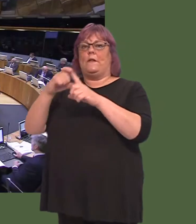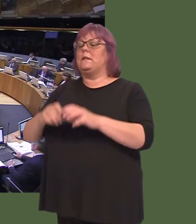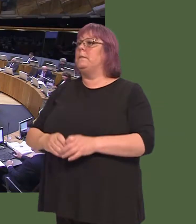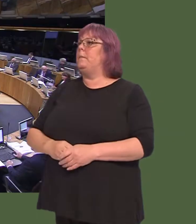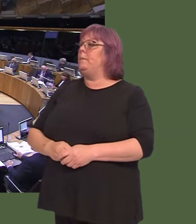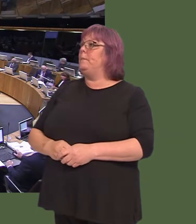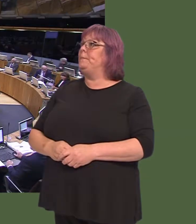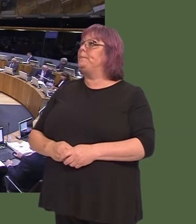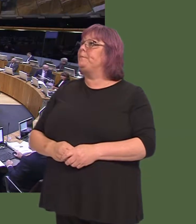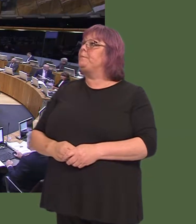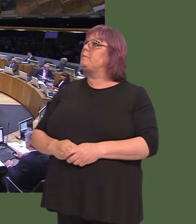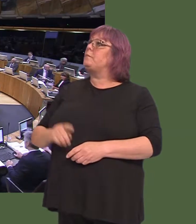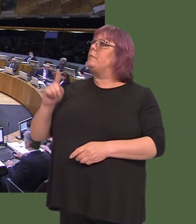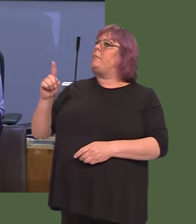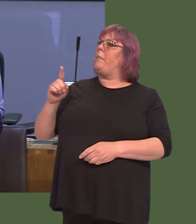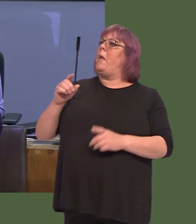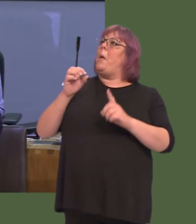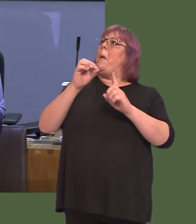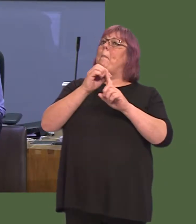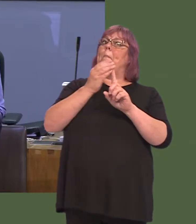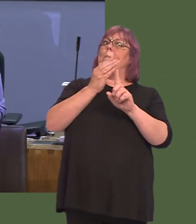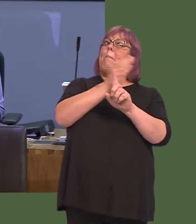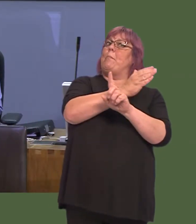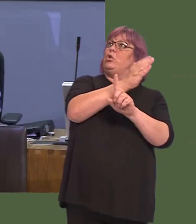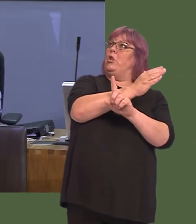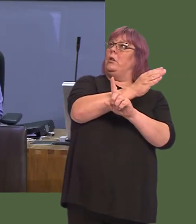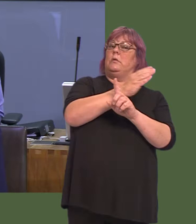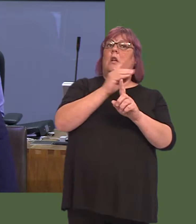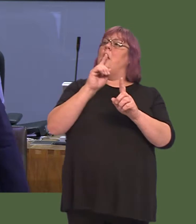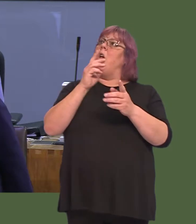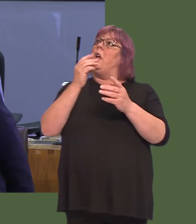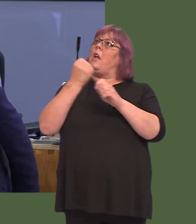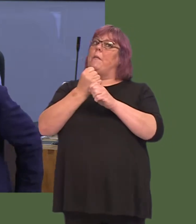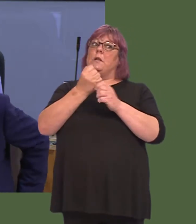Will the First Minister outline the Welsh Government's economic priorities for Pembrokeshire for the next 12 months?